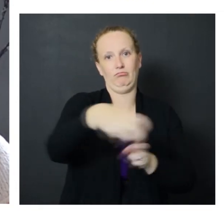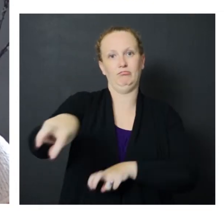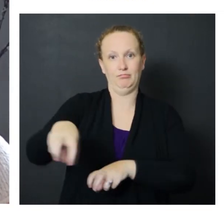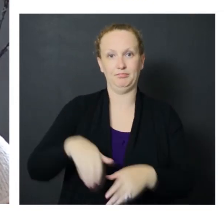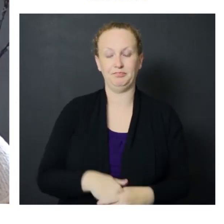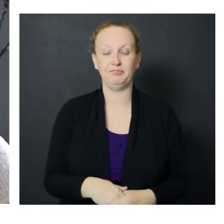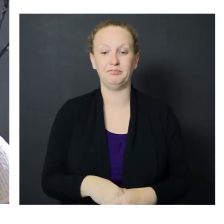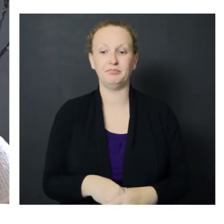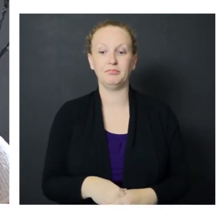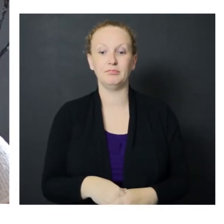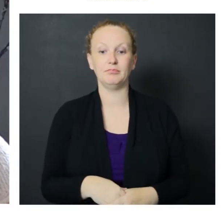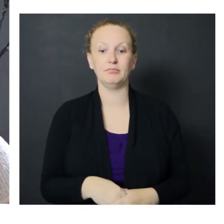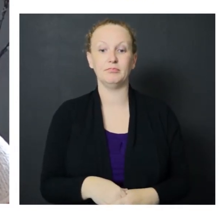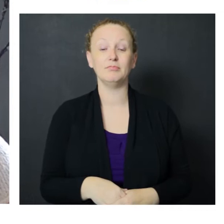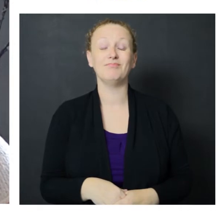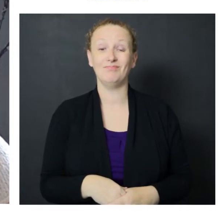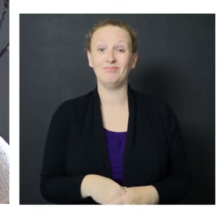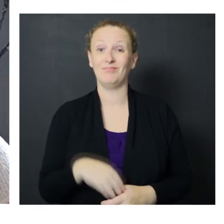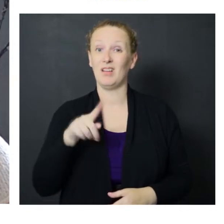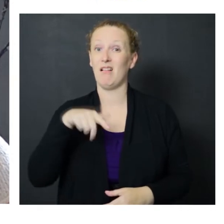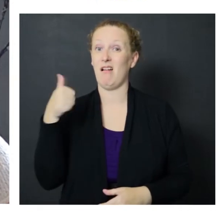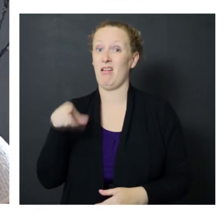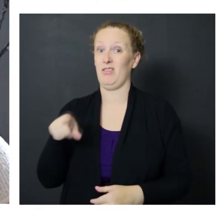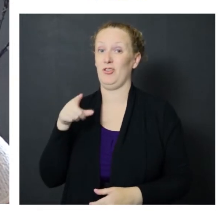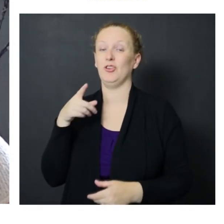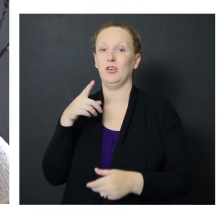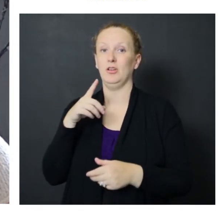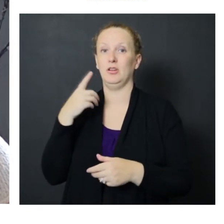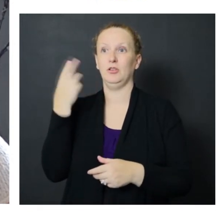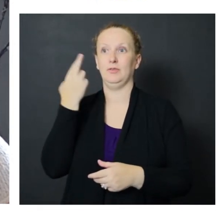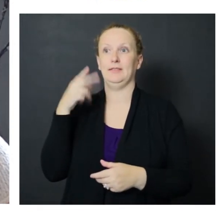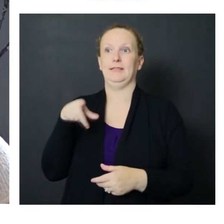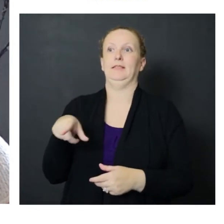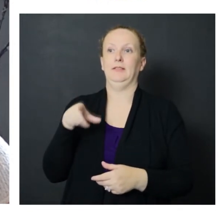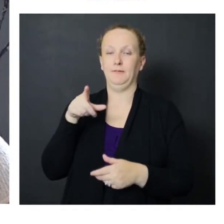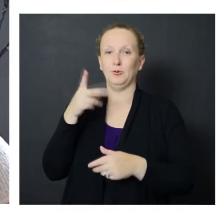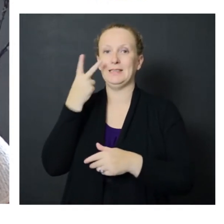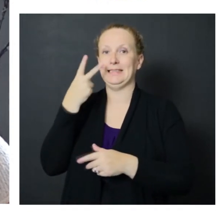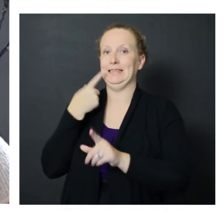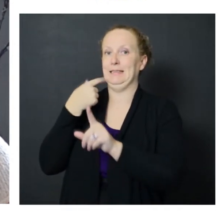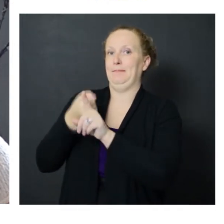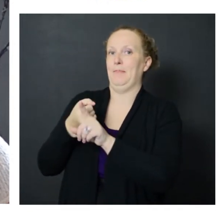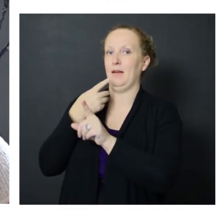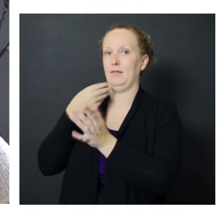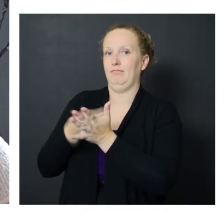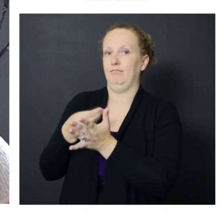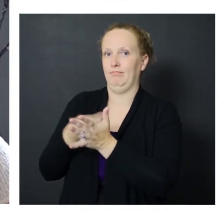you know in May, and now in June, we're seeing that second impact of the pandemic